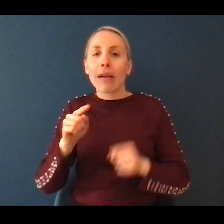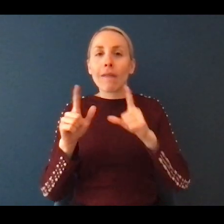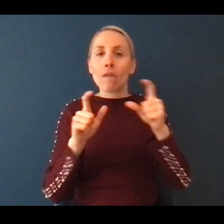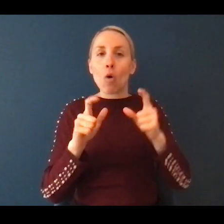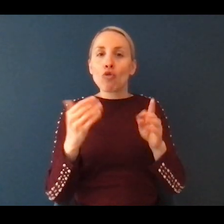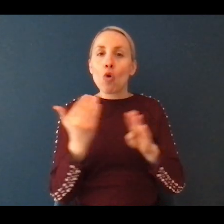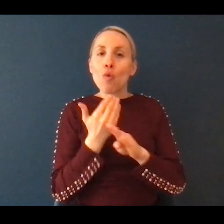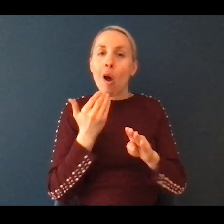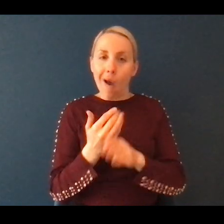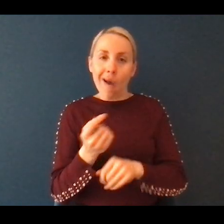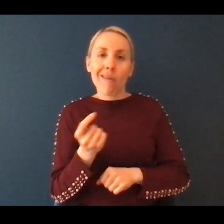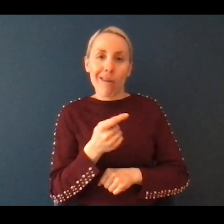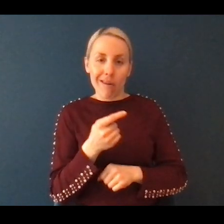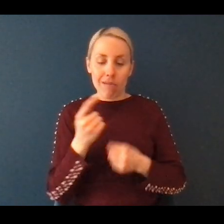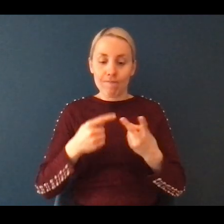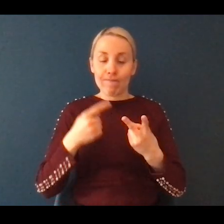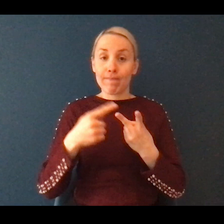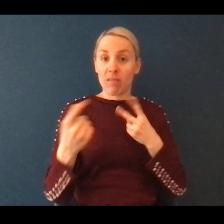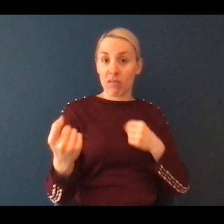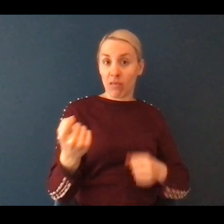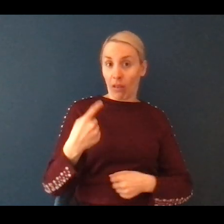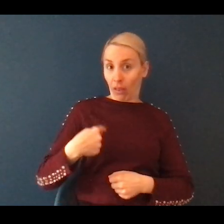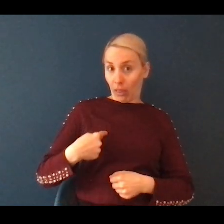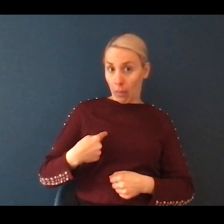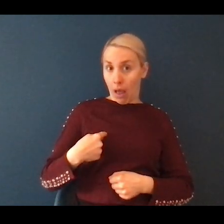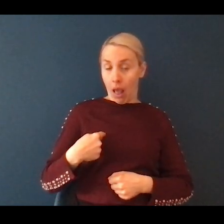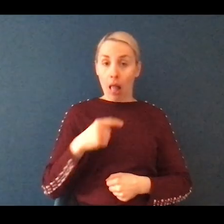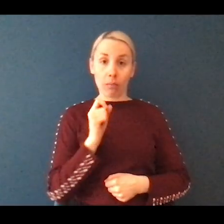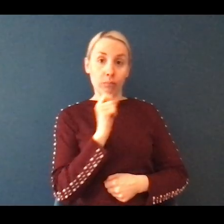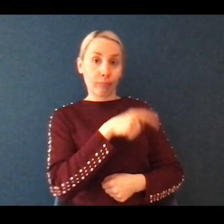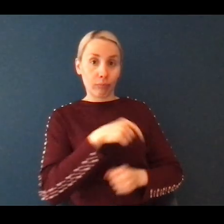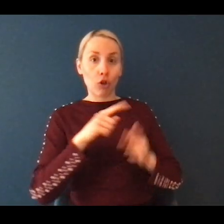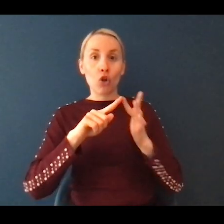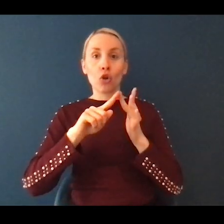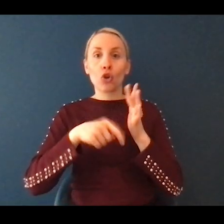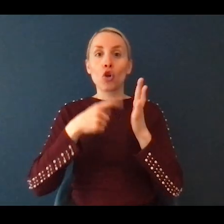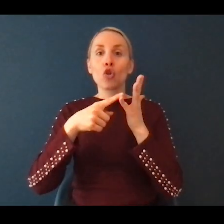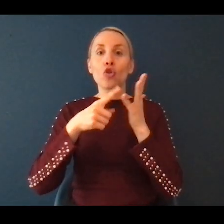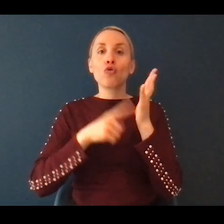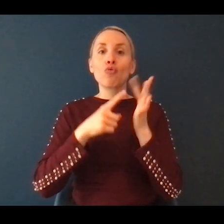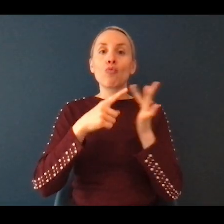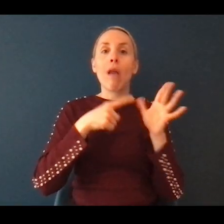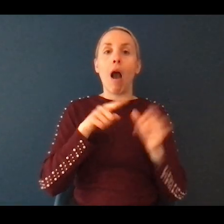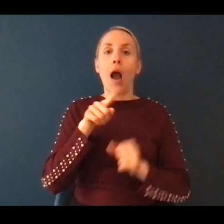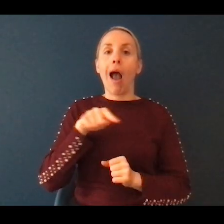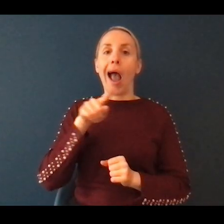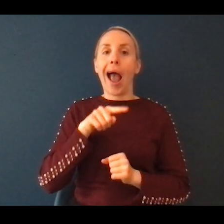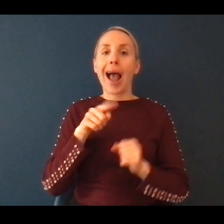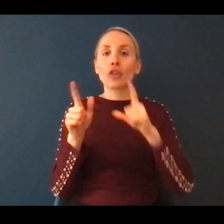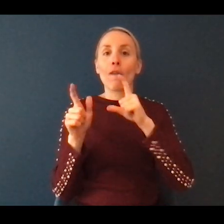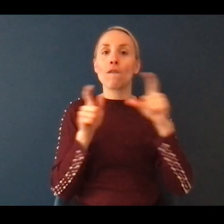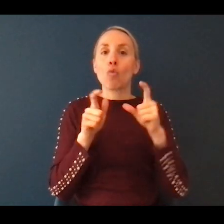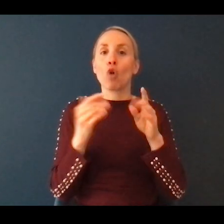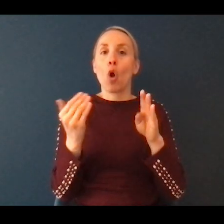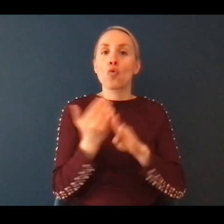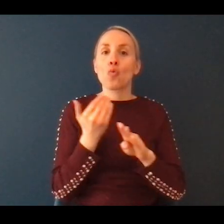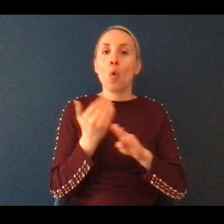for specific questions and they can be sent to julia@photoworks.org.uk and we can also